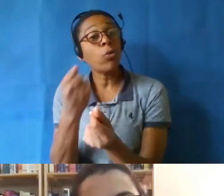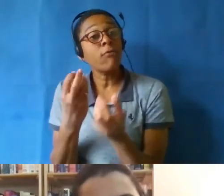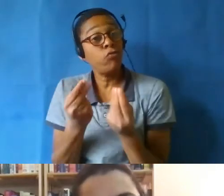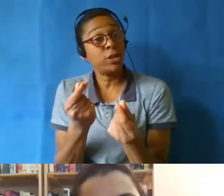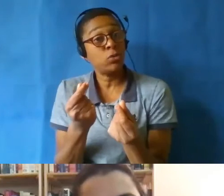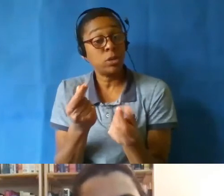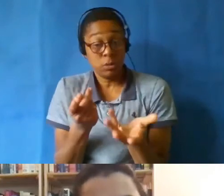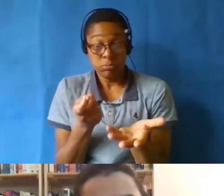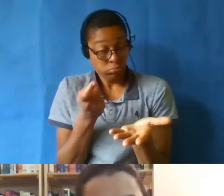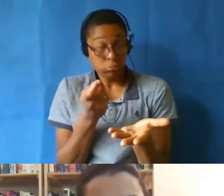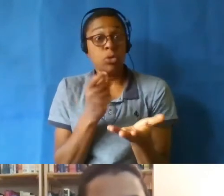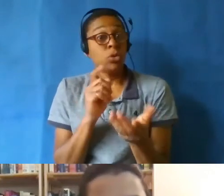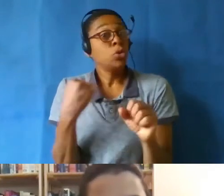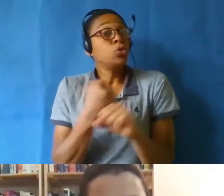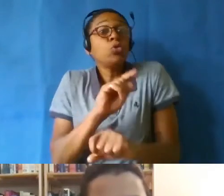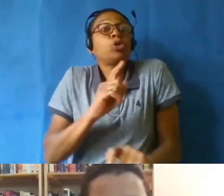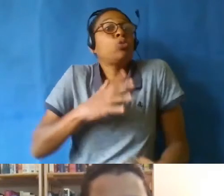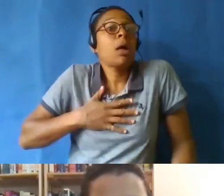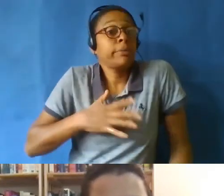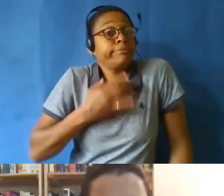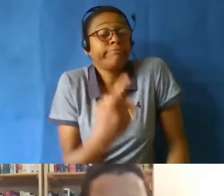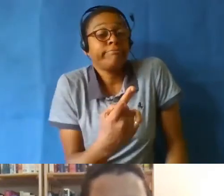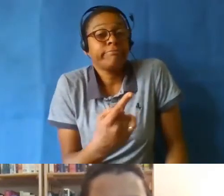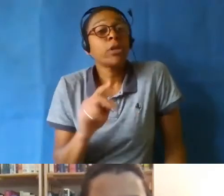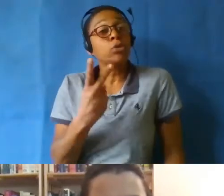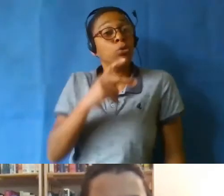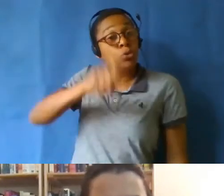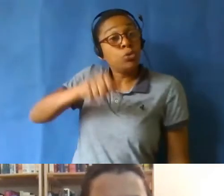grant that was approved and using that they decided to put together this